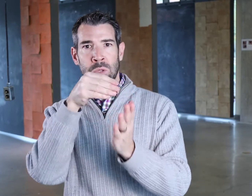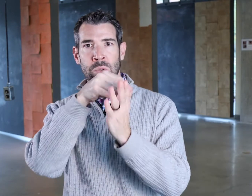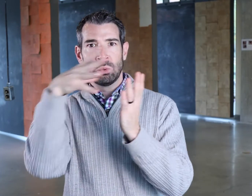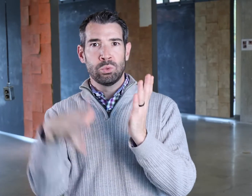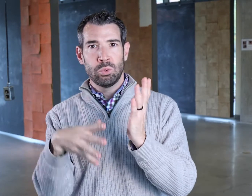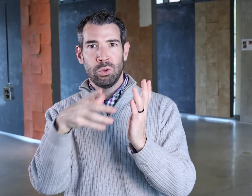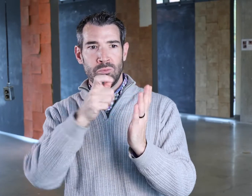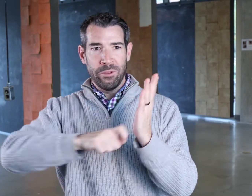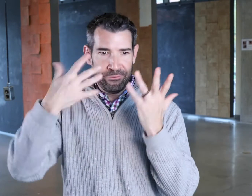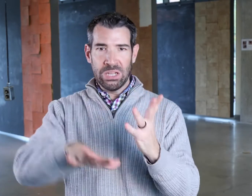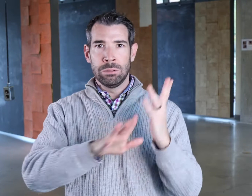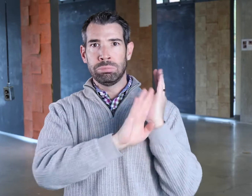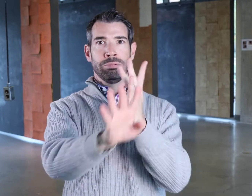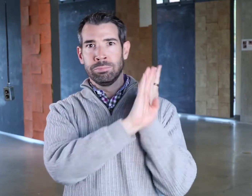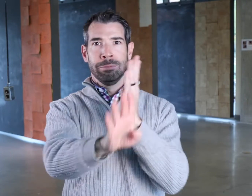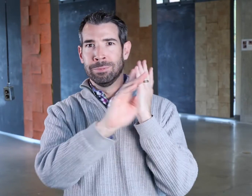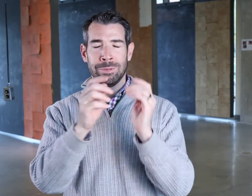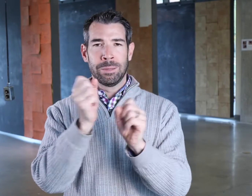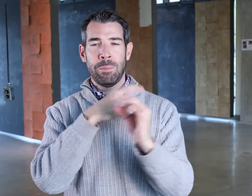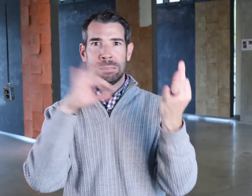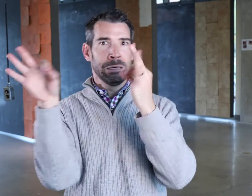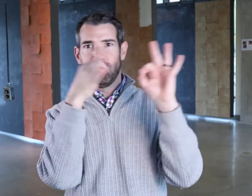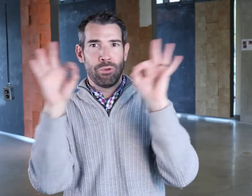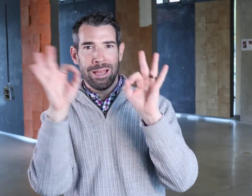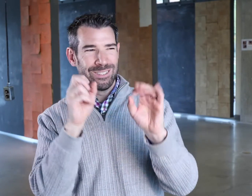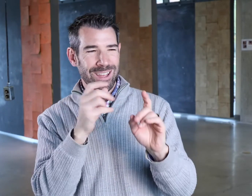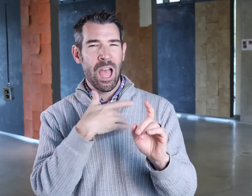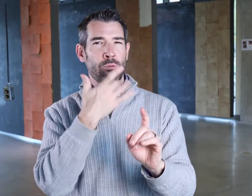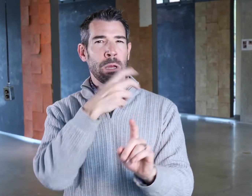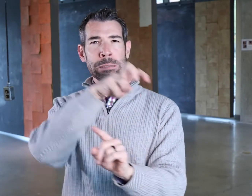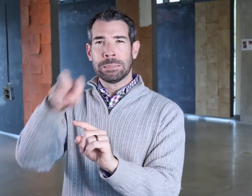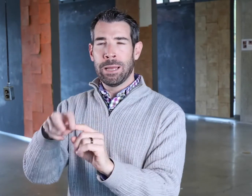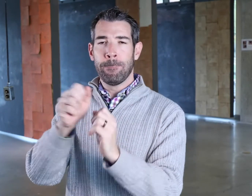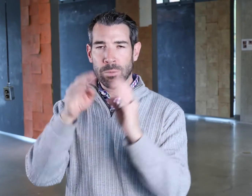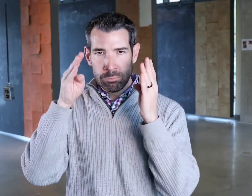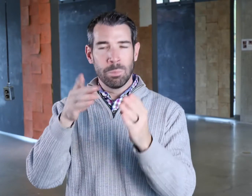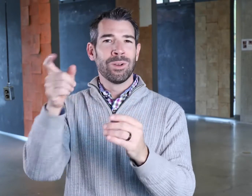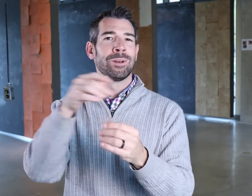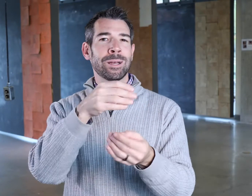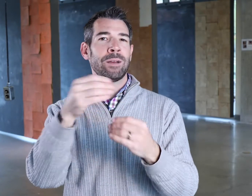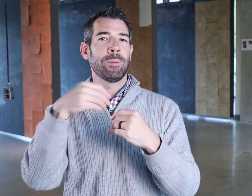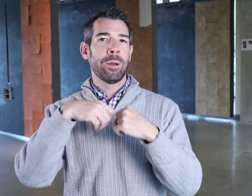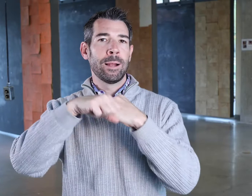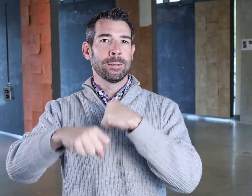because other students would quickly complete their test and then march out of the classroom, which was distracting.